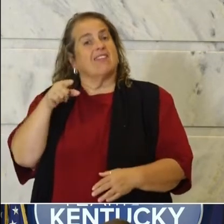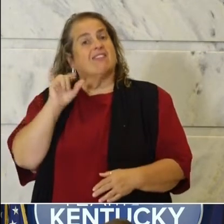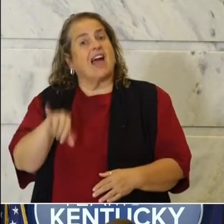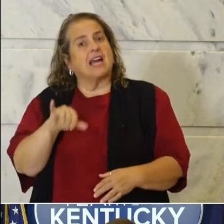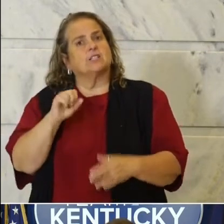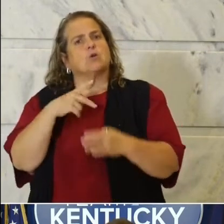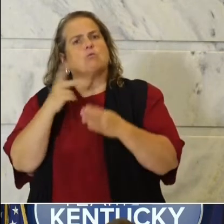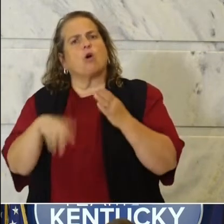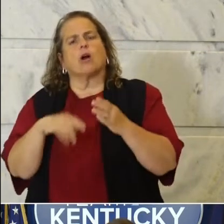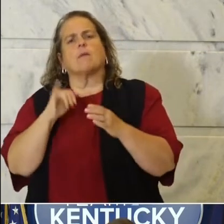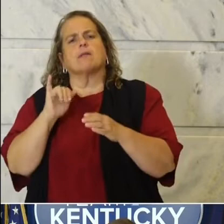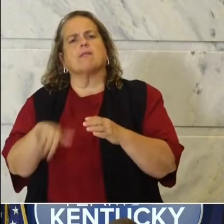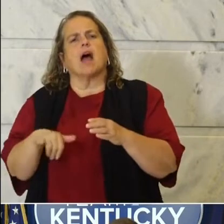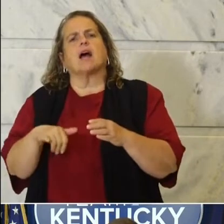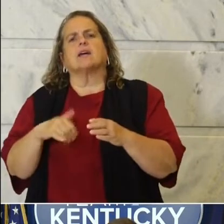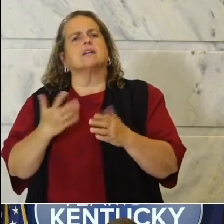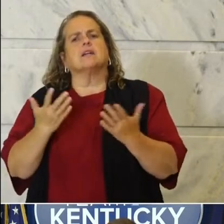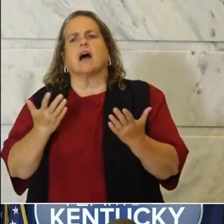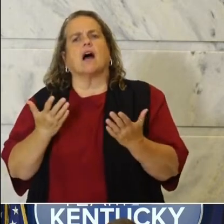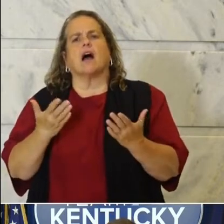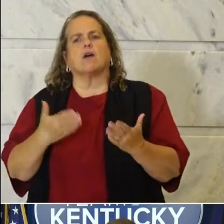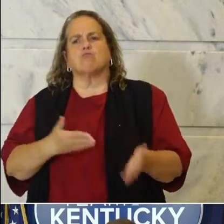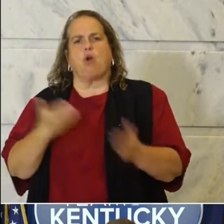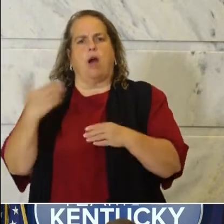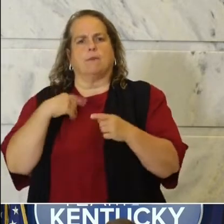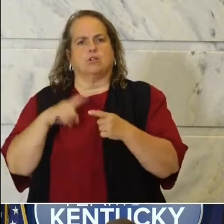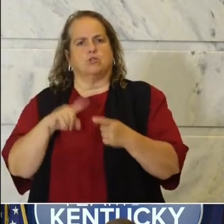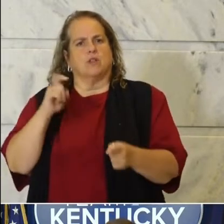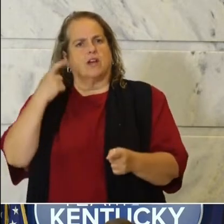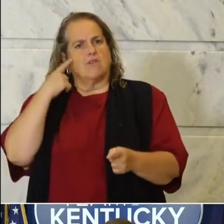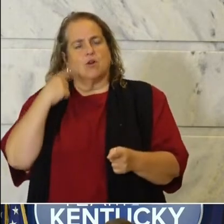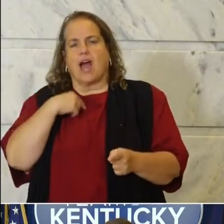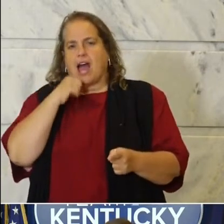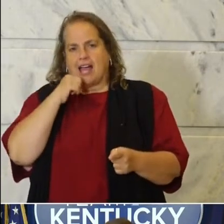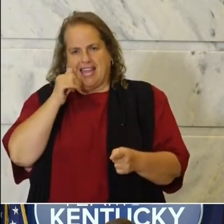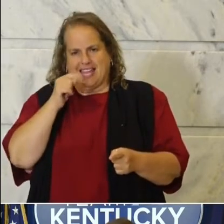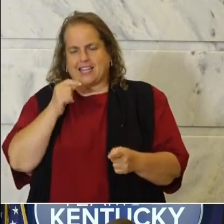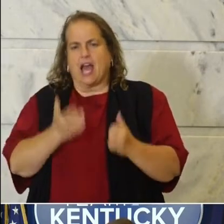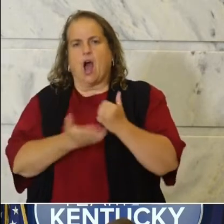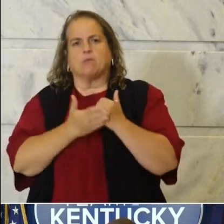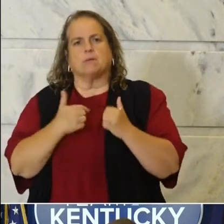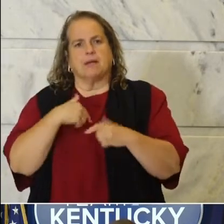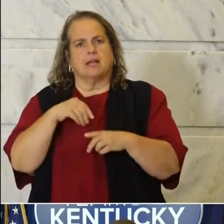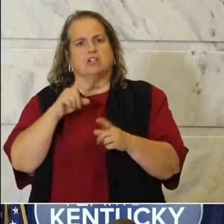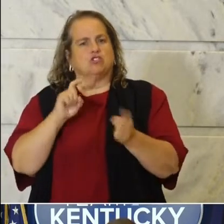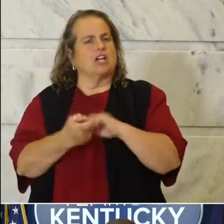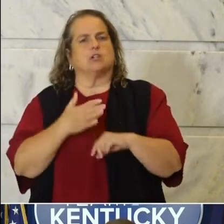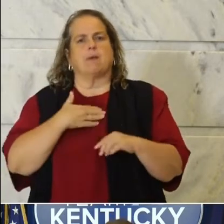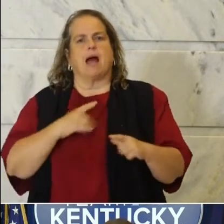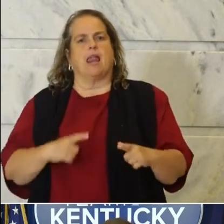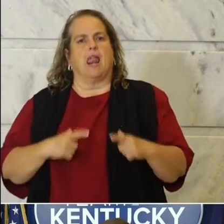comfortable in my own skin. Um, without this this program, it it made a long